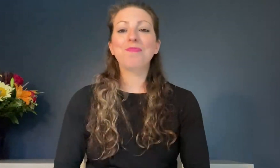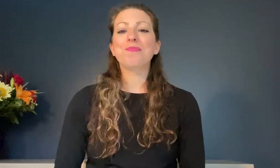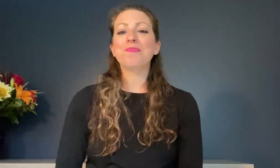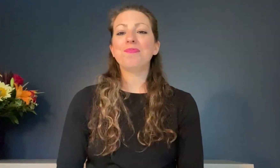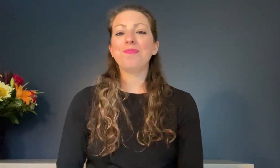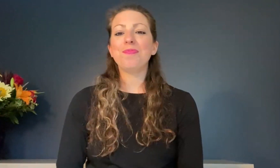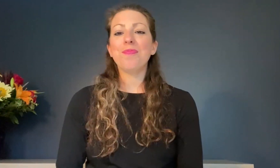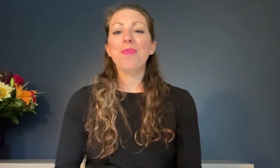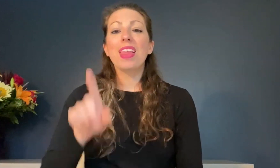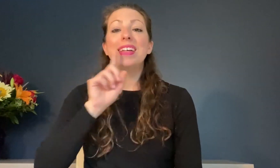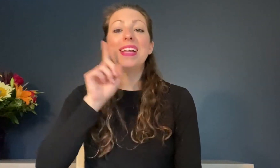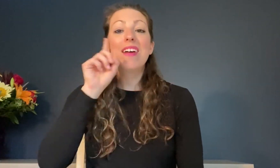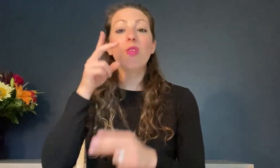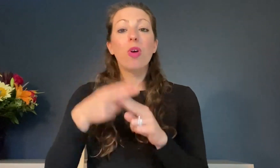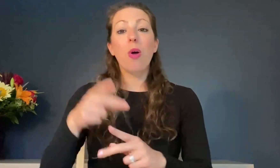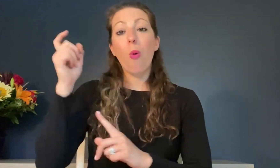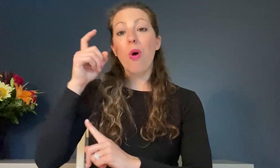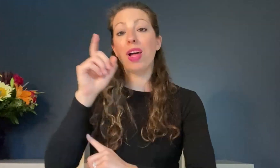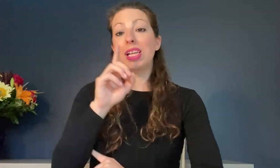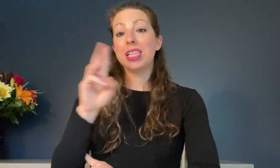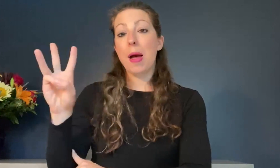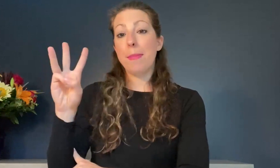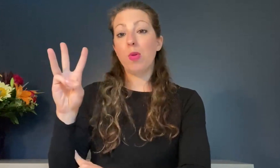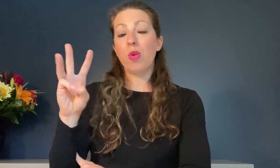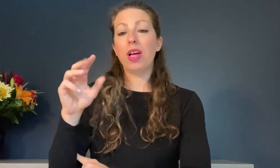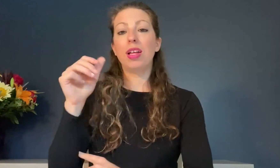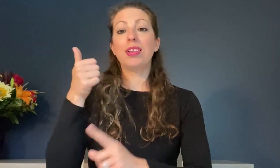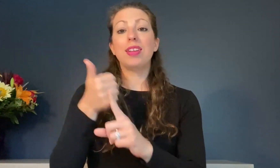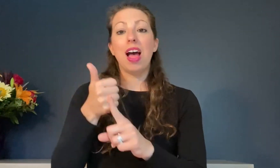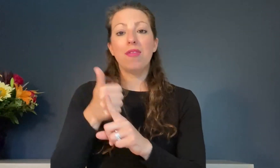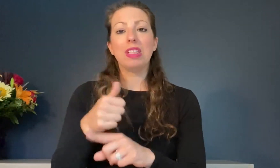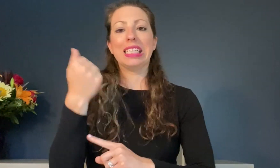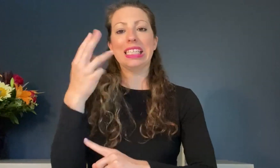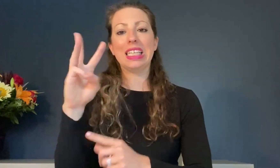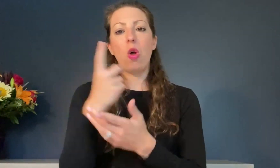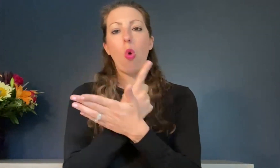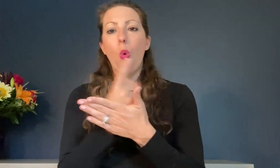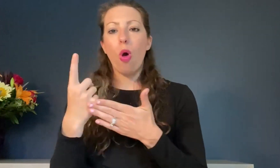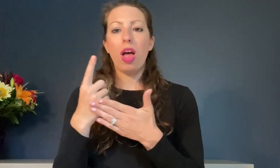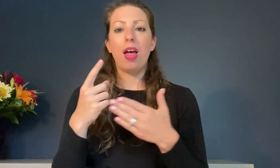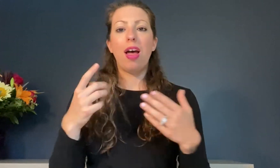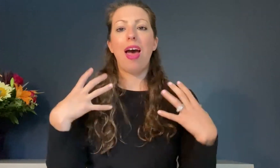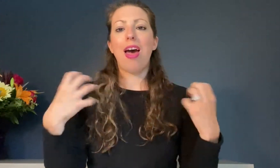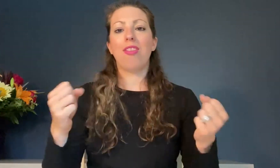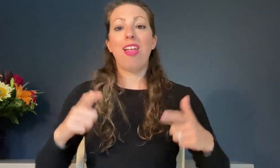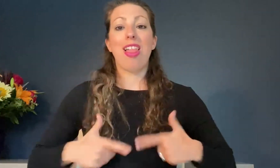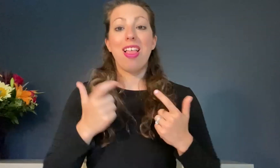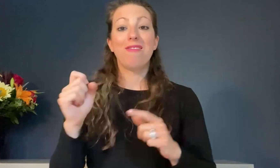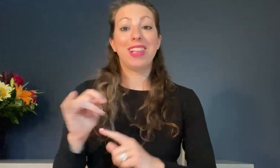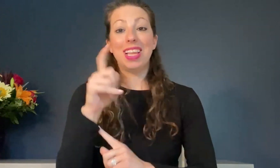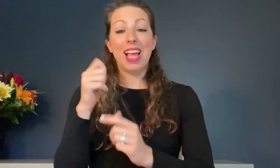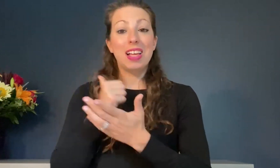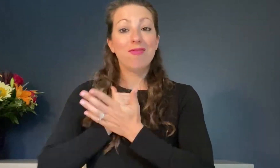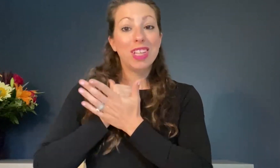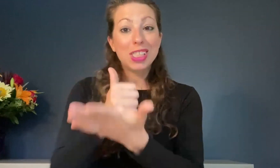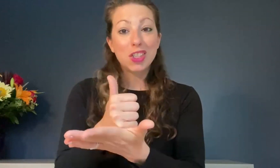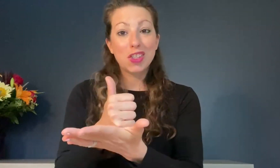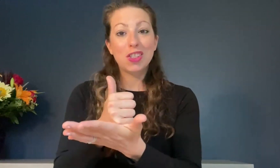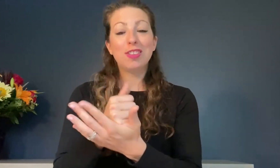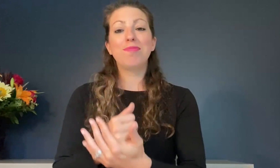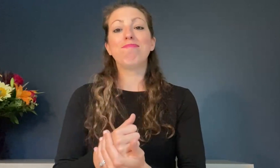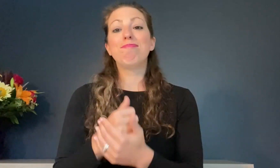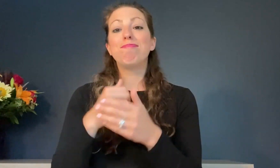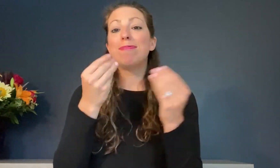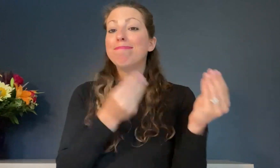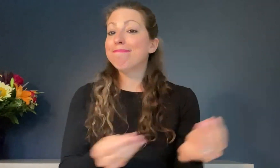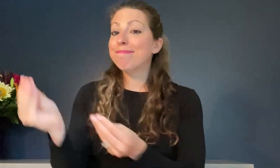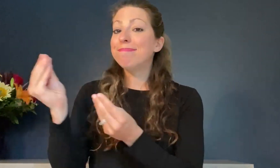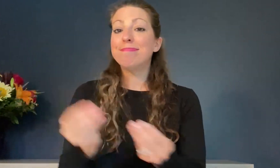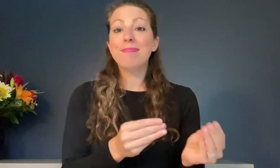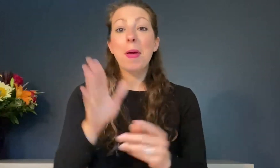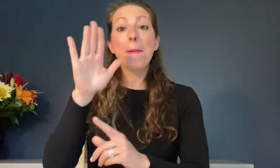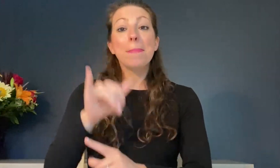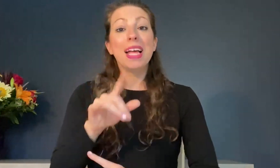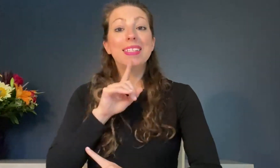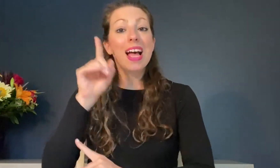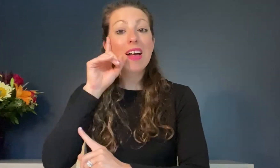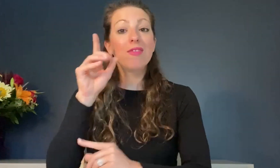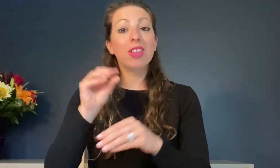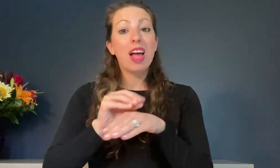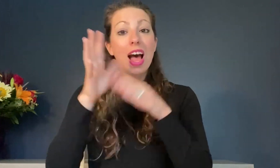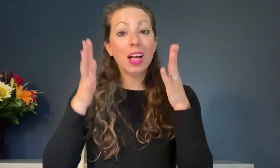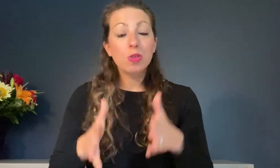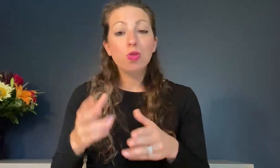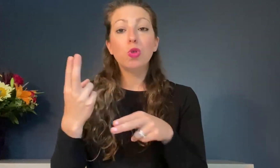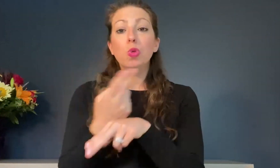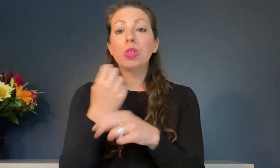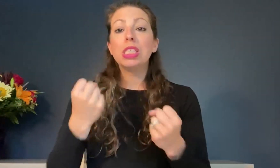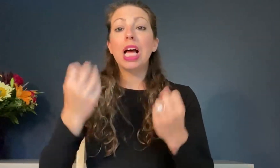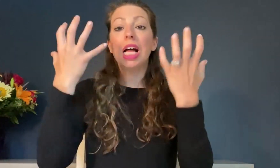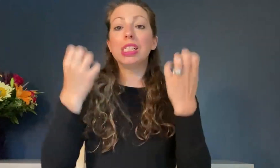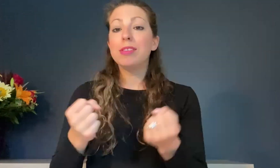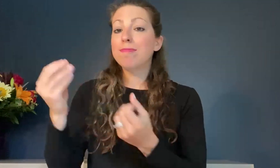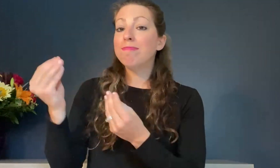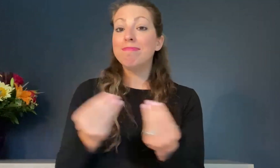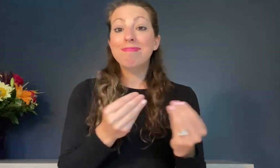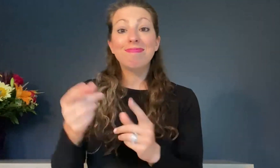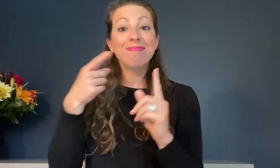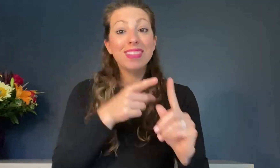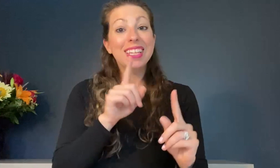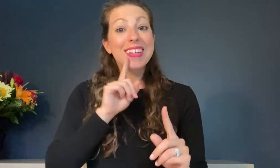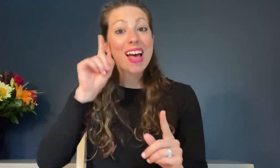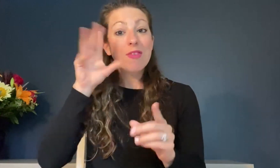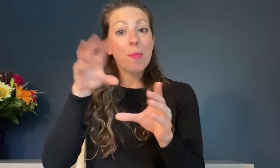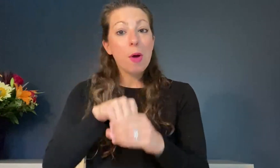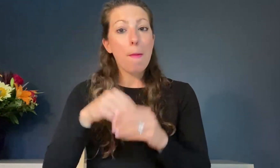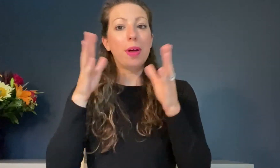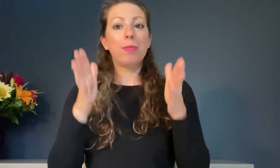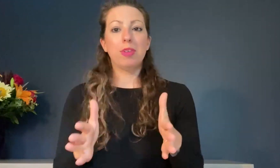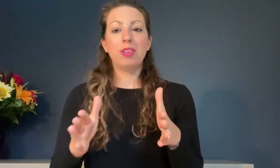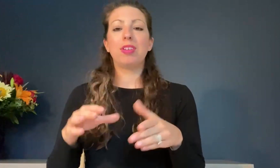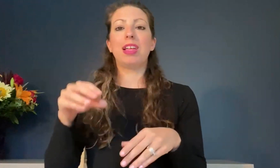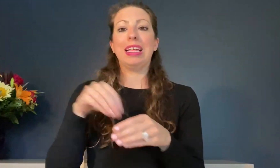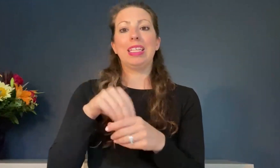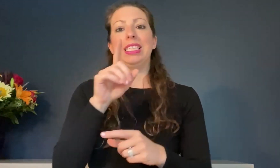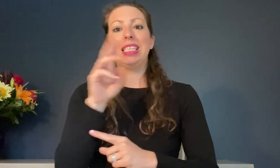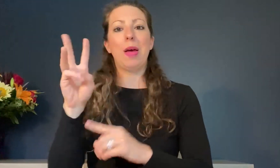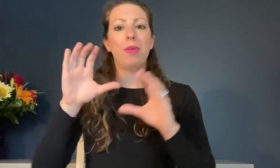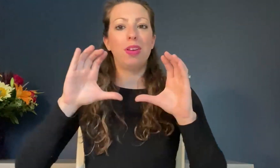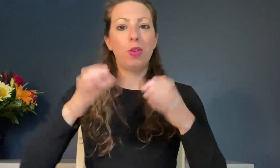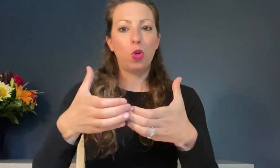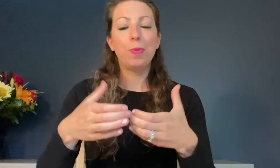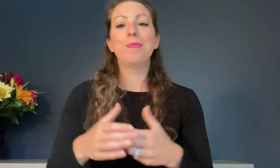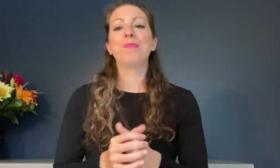Deaf Weight Wise (DWW) is a 16-week healthy lifestyle intervention delivered by Deaf, ASL-fluent counselors, to Deaf participants in a DWW Group.